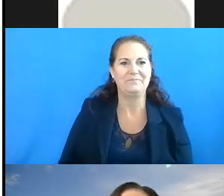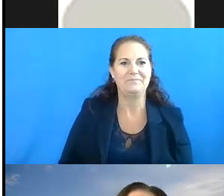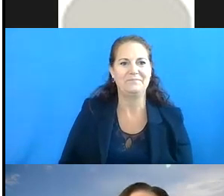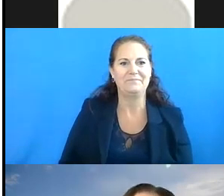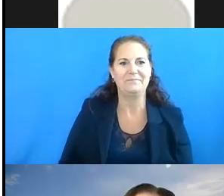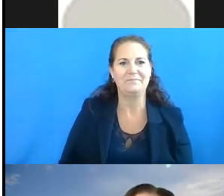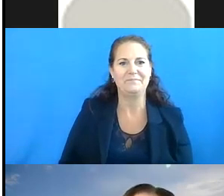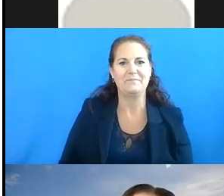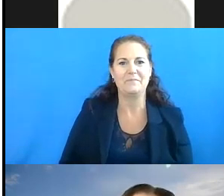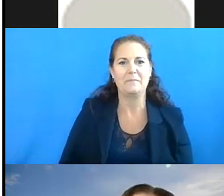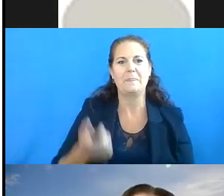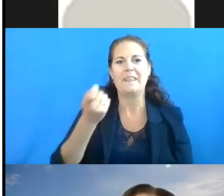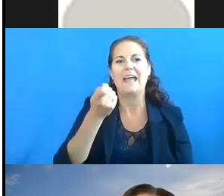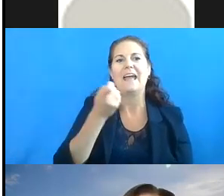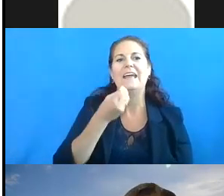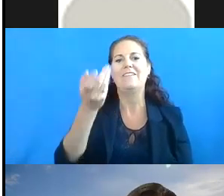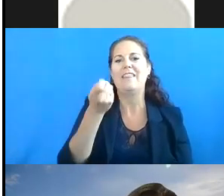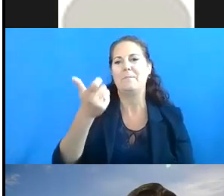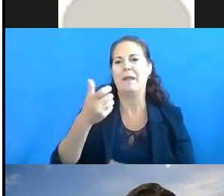So I’m just going to give you a little bit about myself, but I’m going to be very quick